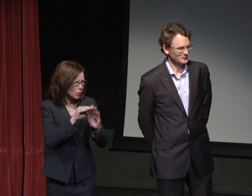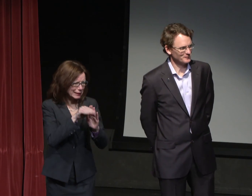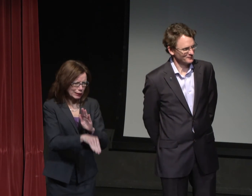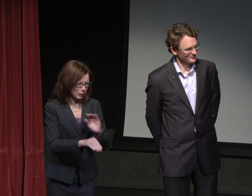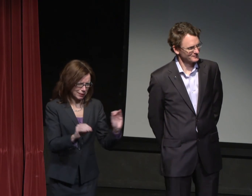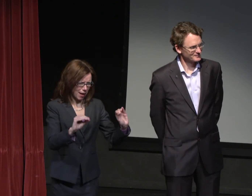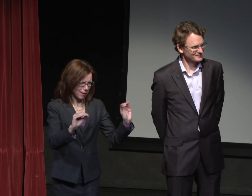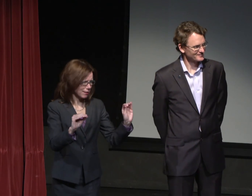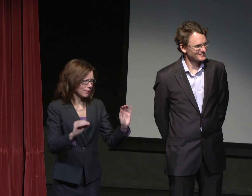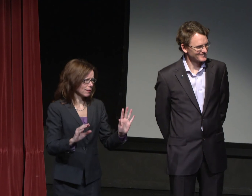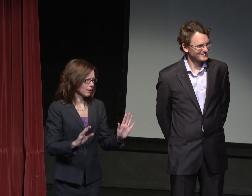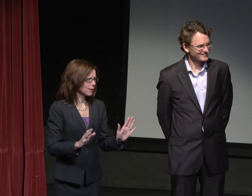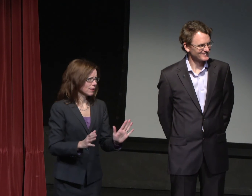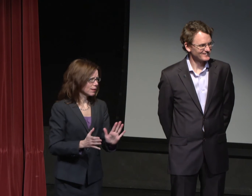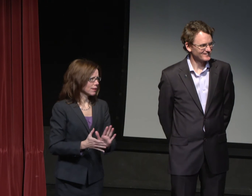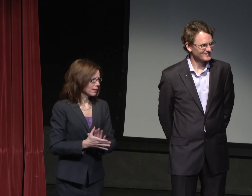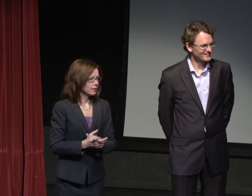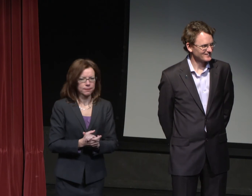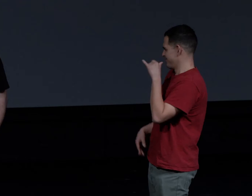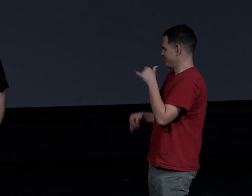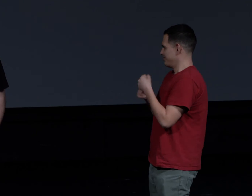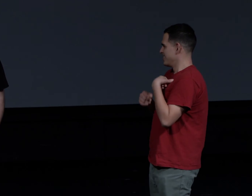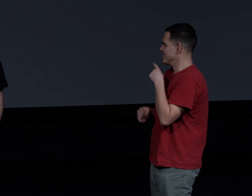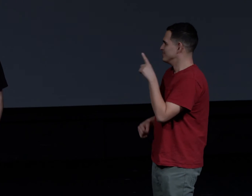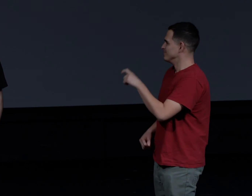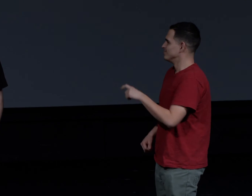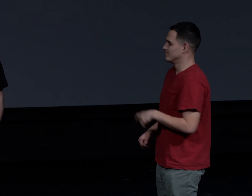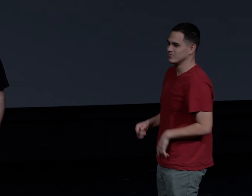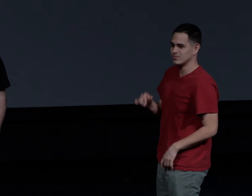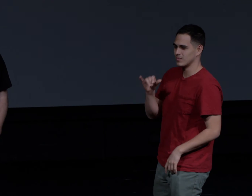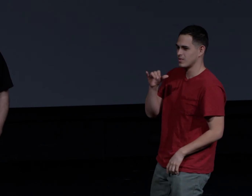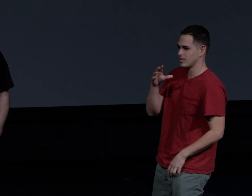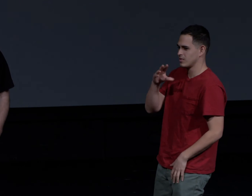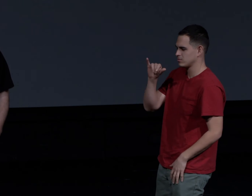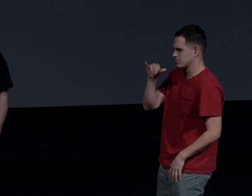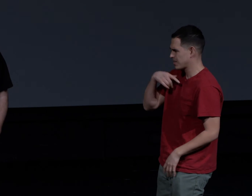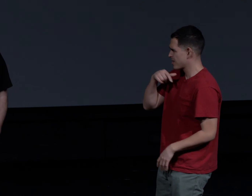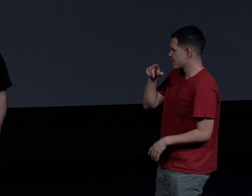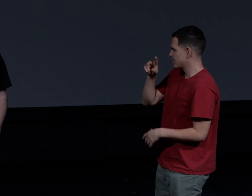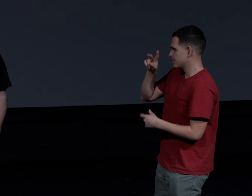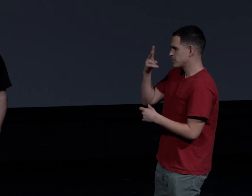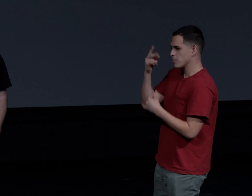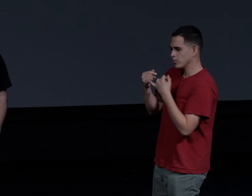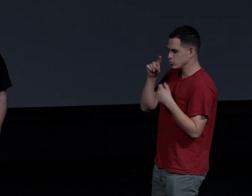that carbon dioxide does not reduce, it only increases. I was pretty suspicious when I saw it, that's why I thought I'd ask.